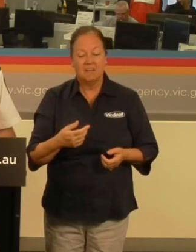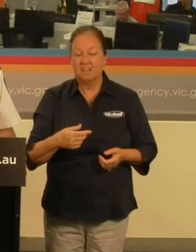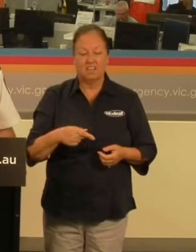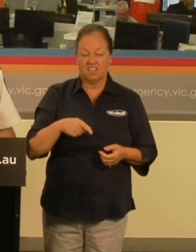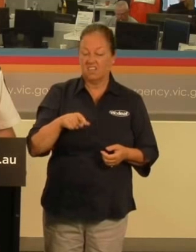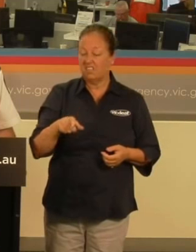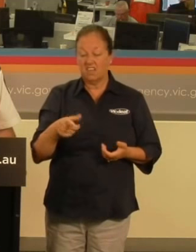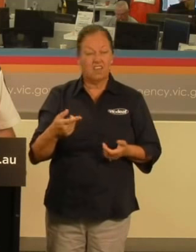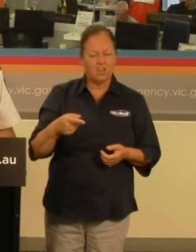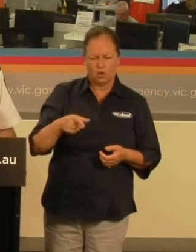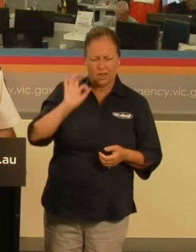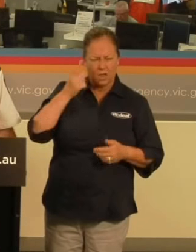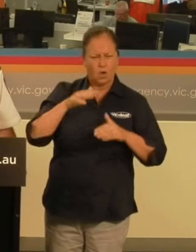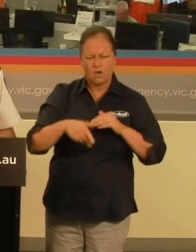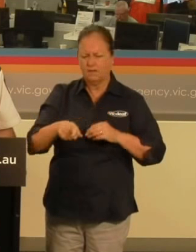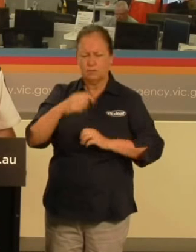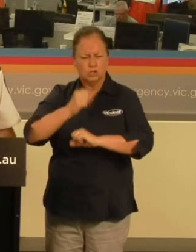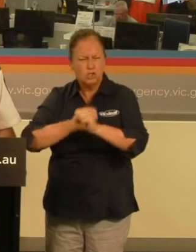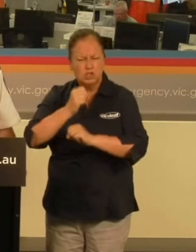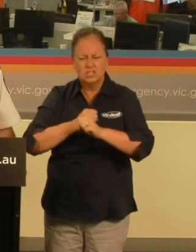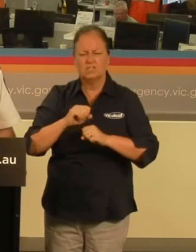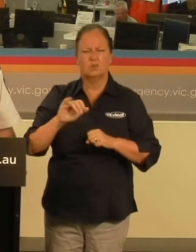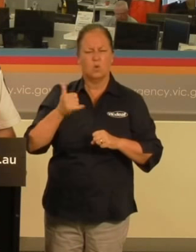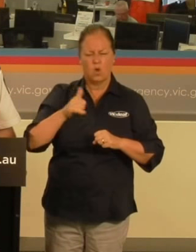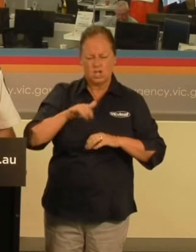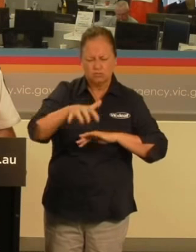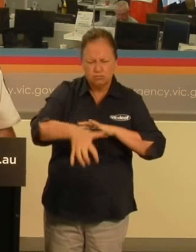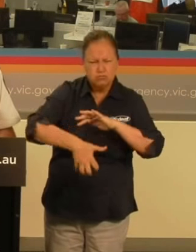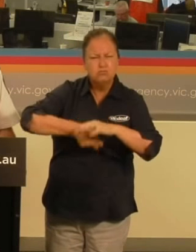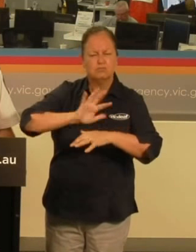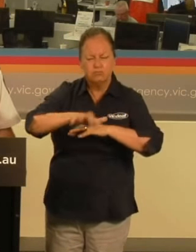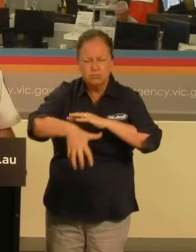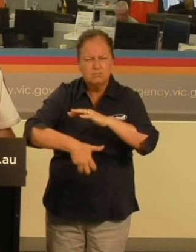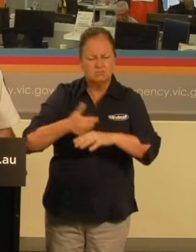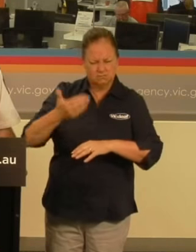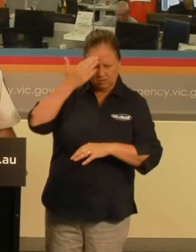not understand the consequence of what a grinder, a welder might do so obviously